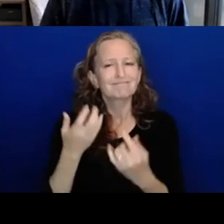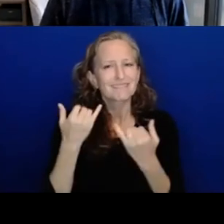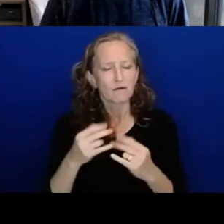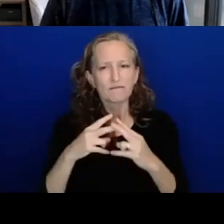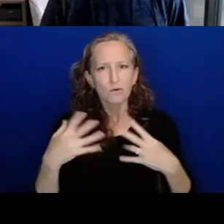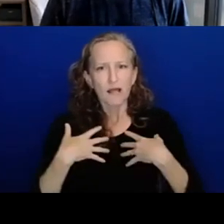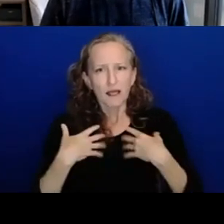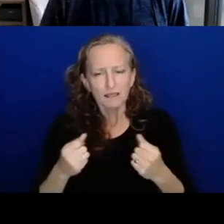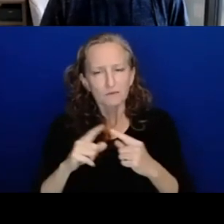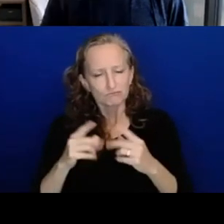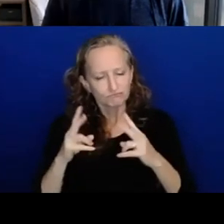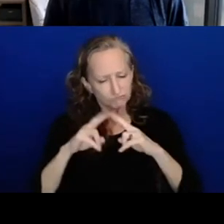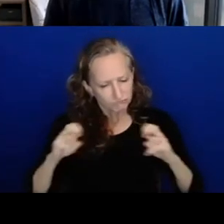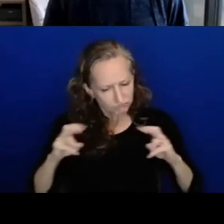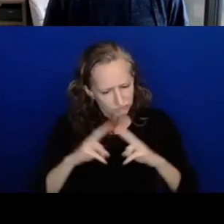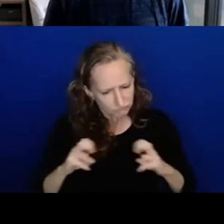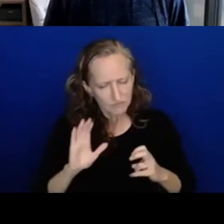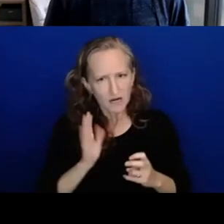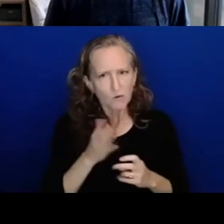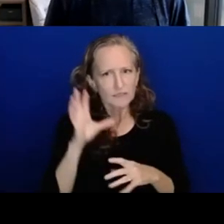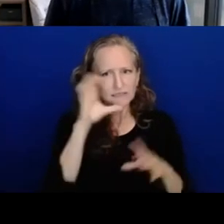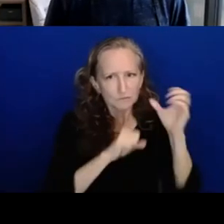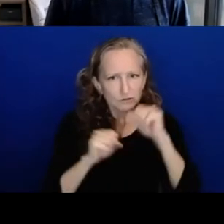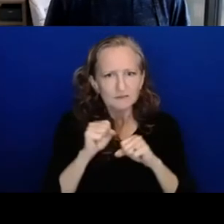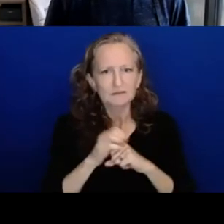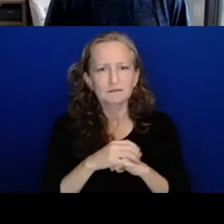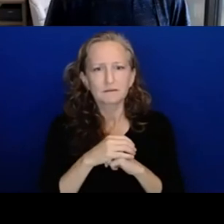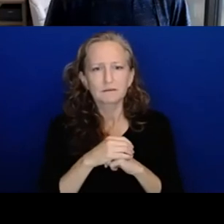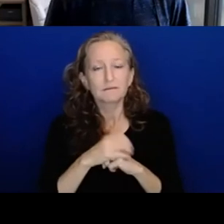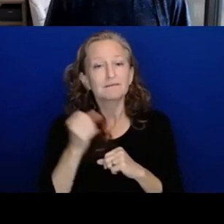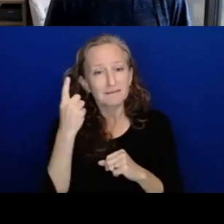emerging challenges that we're seeing as well. Because all the benefits that Will, Andre